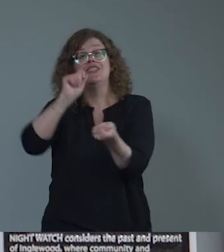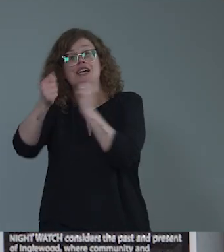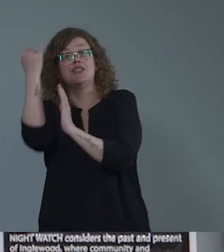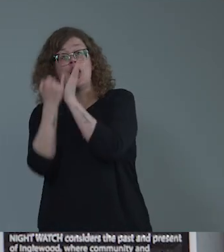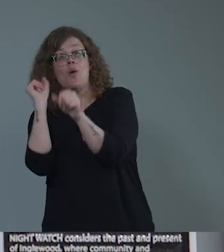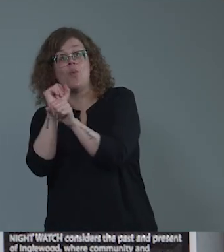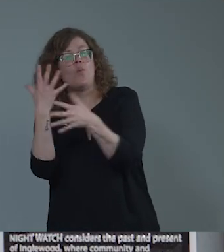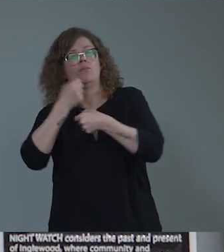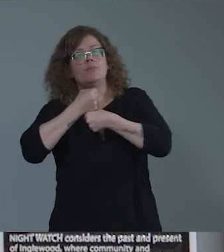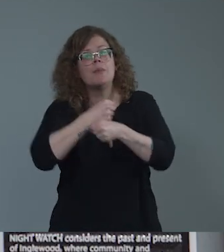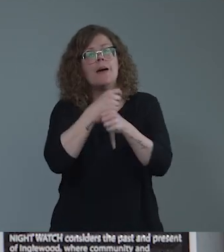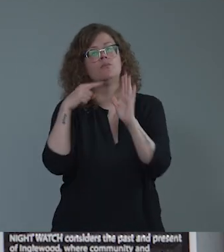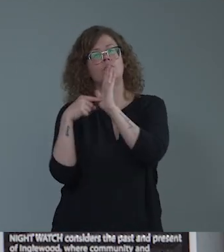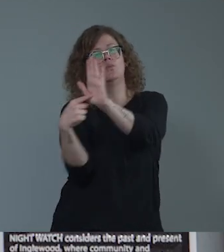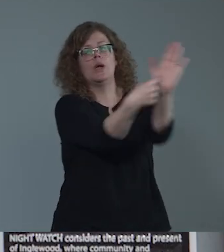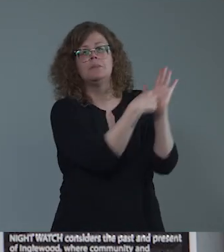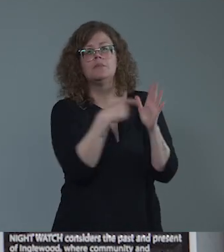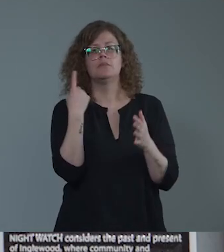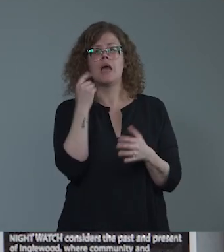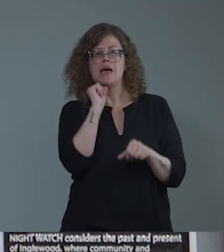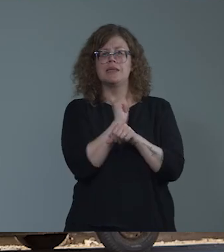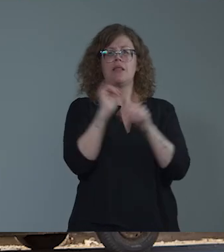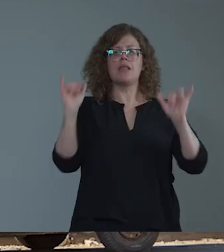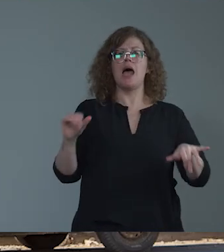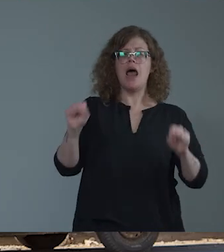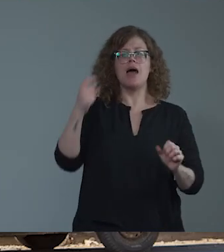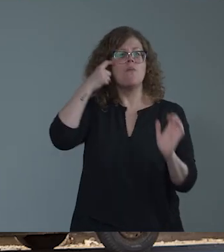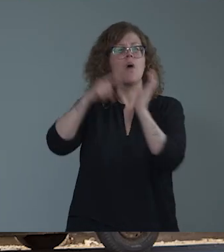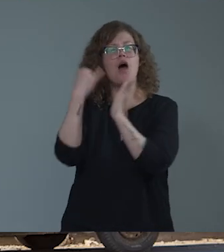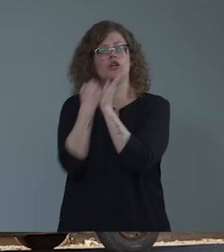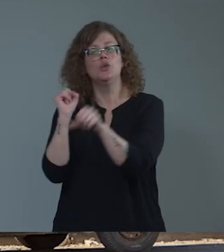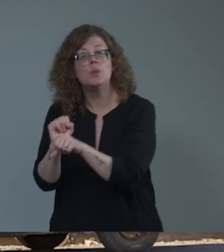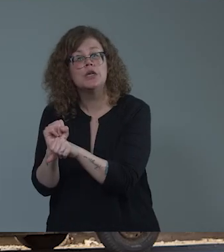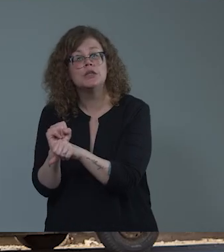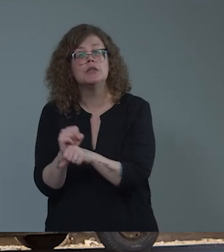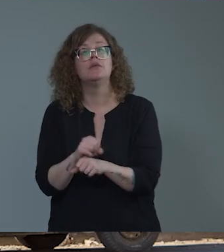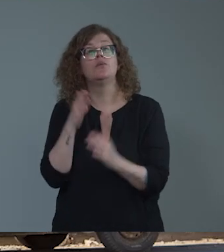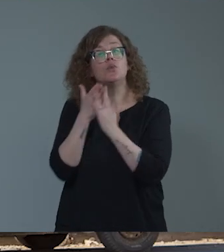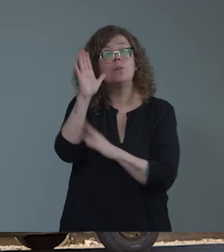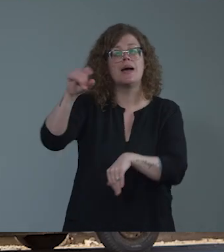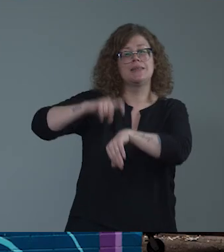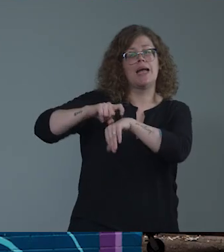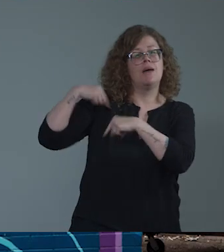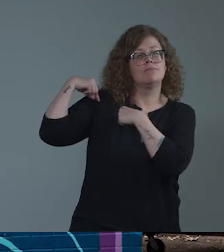with artists, working with artists and researching and understanding the meaning and intention of the artwork and respecting